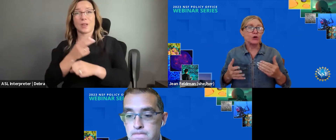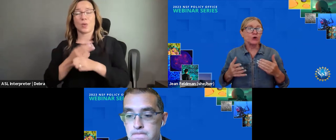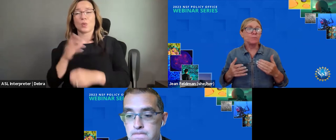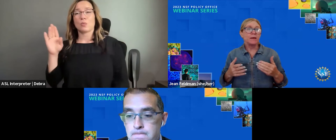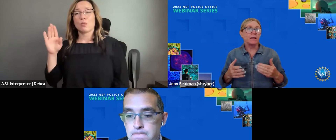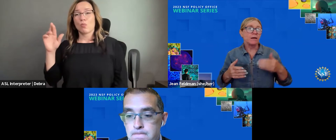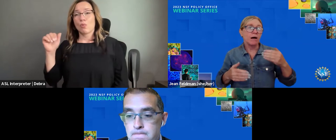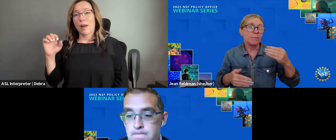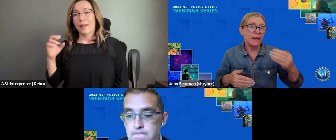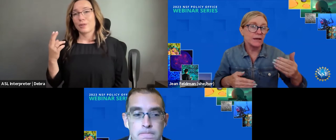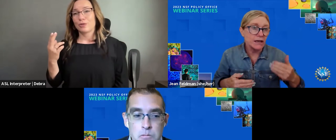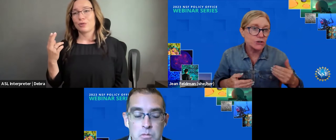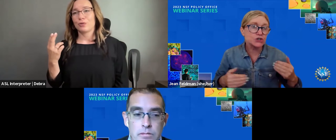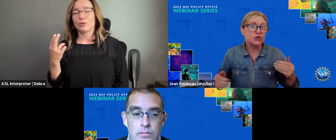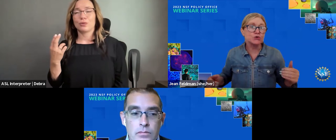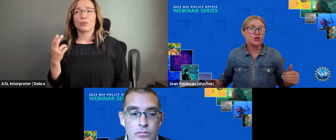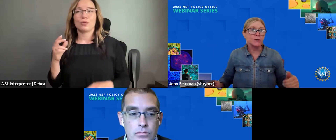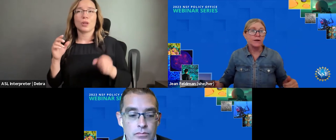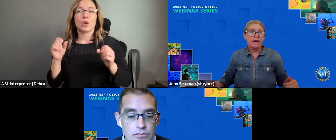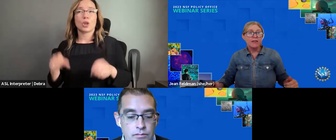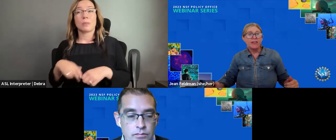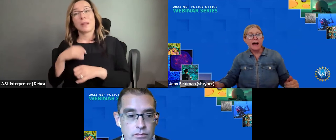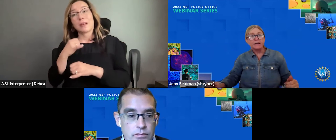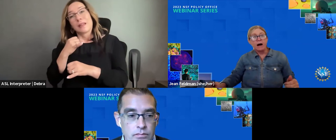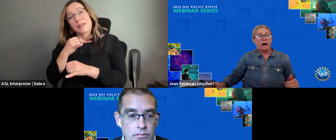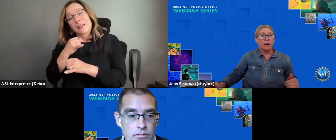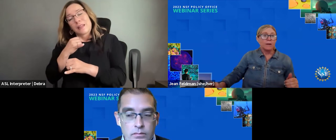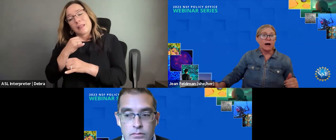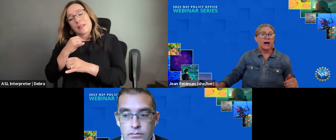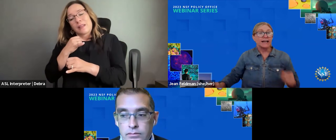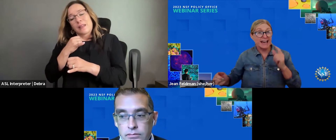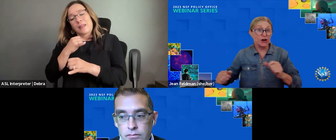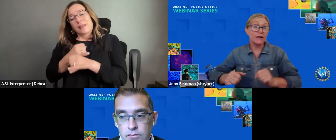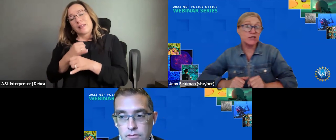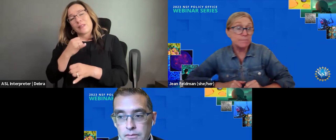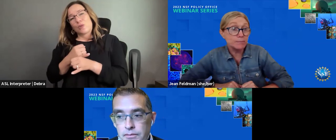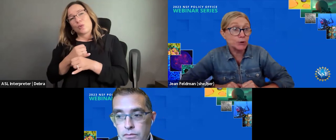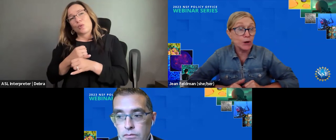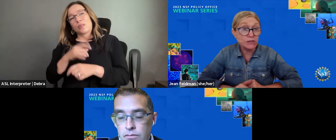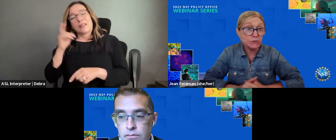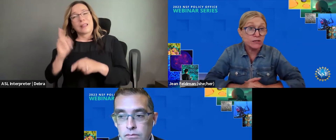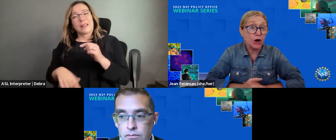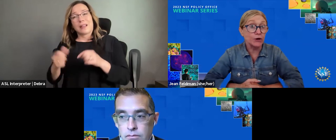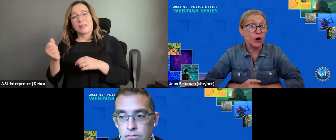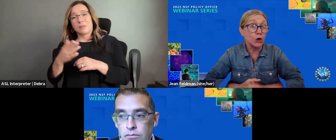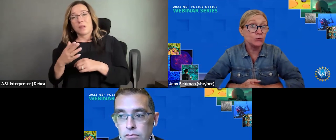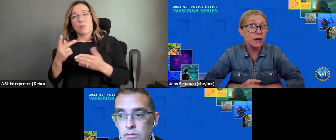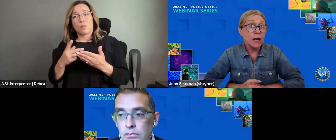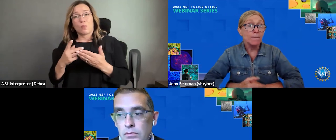It could be an institution that cannot submit proposals on their own,